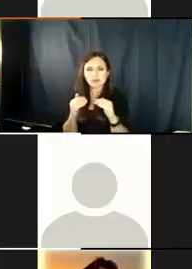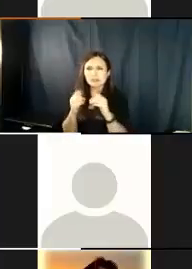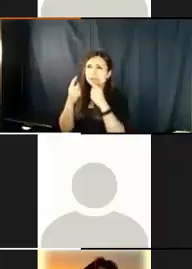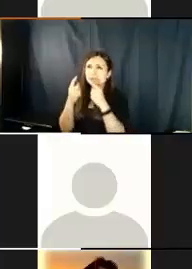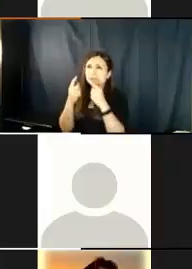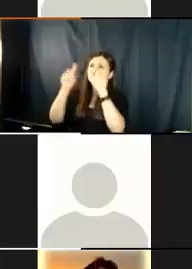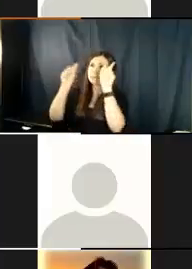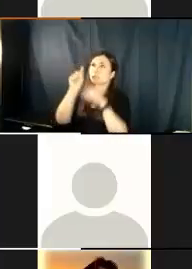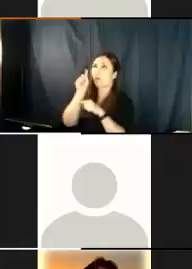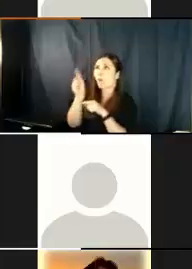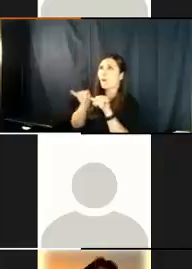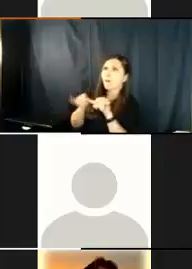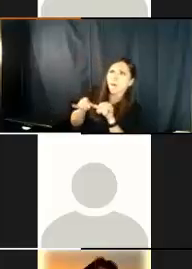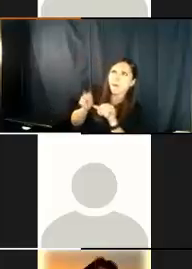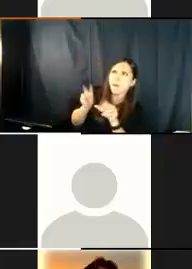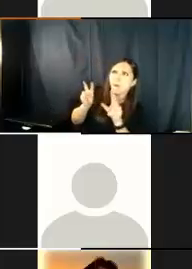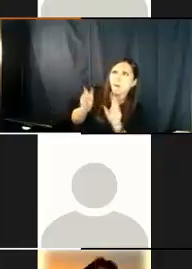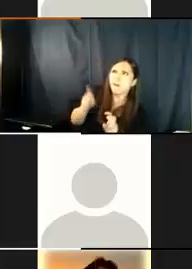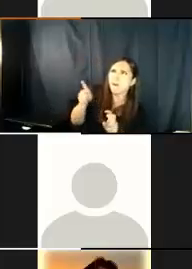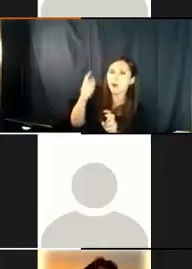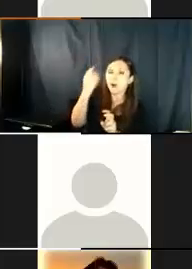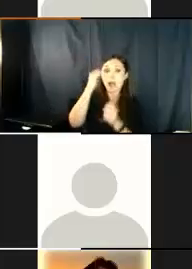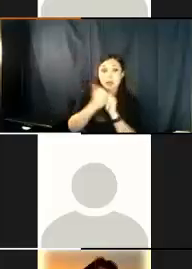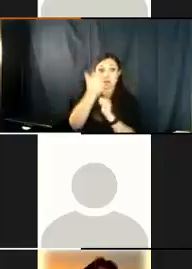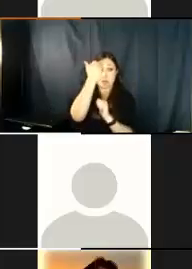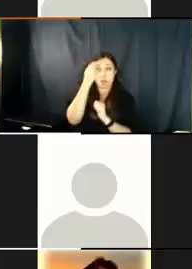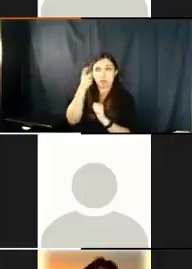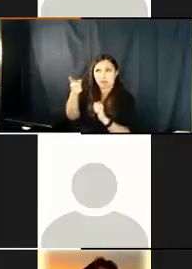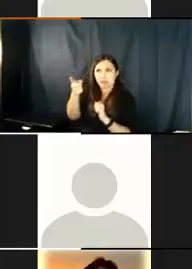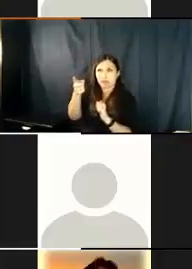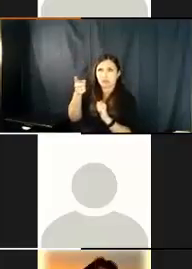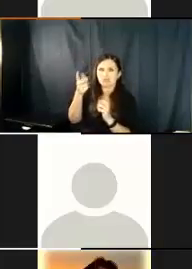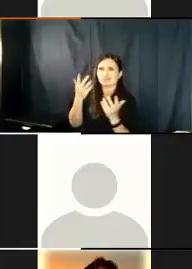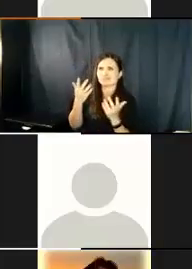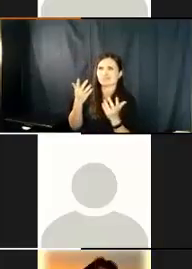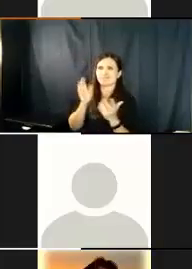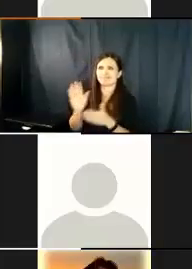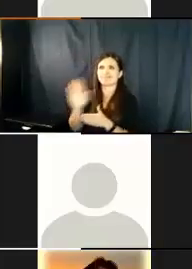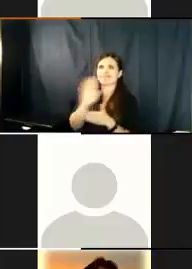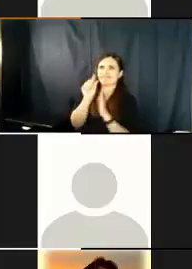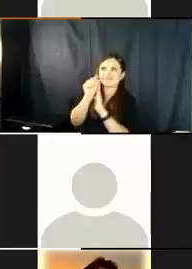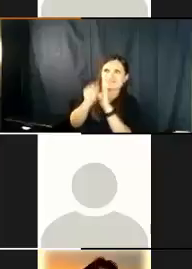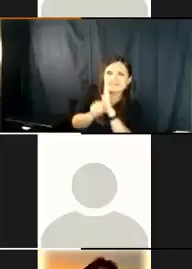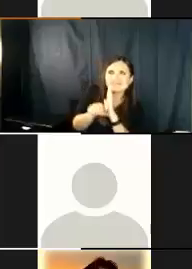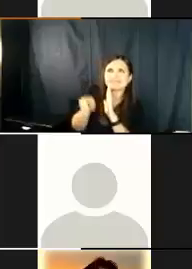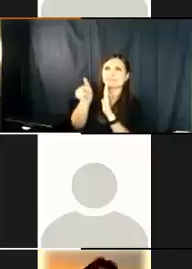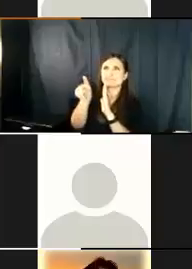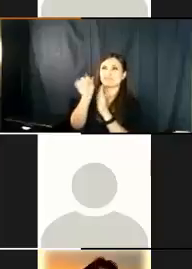How do we know that the students are performing in a way that will help them to be successful in whatever that skill is?